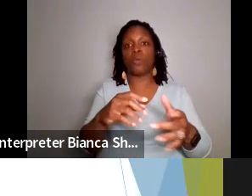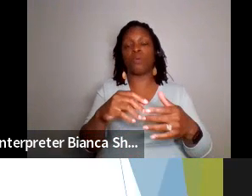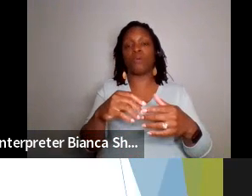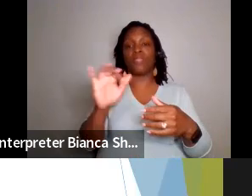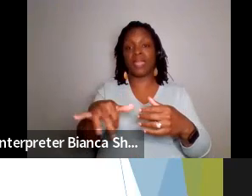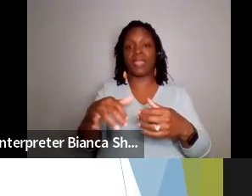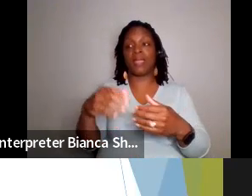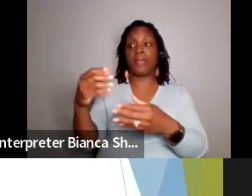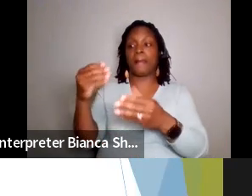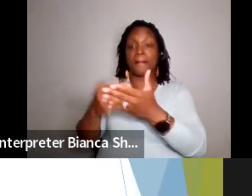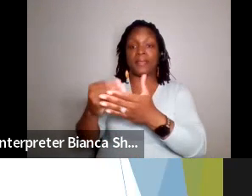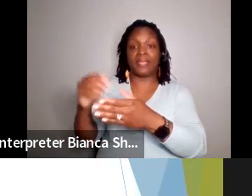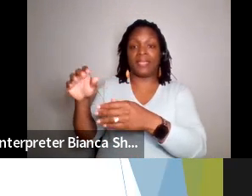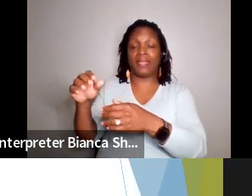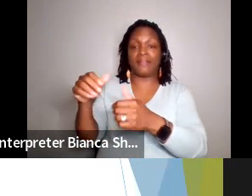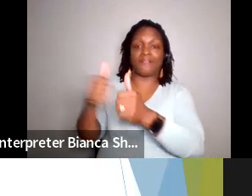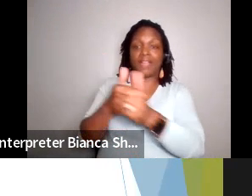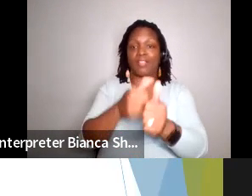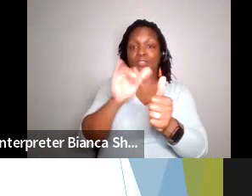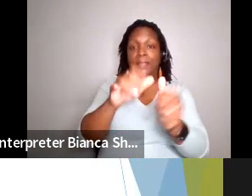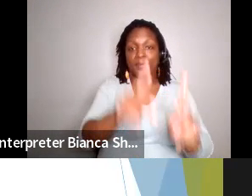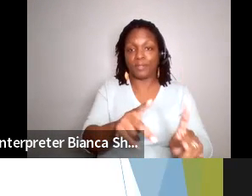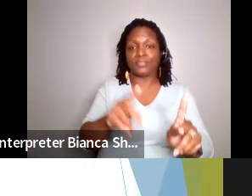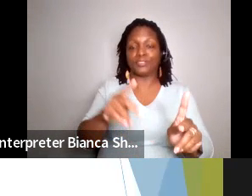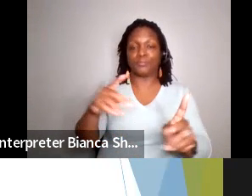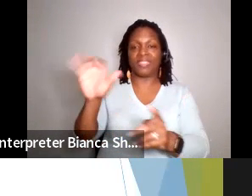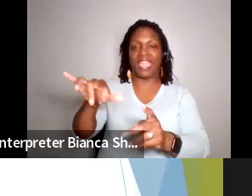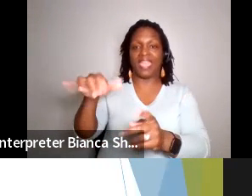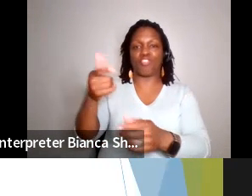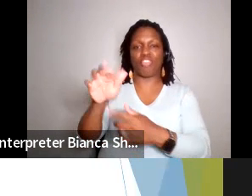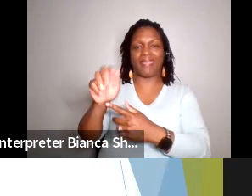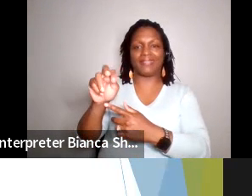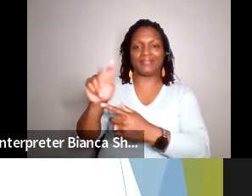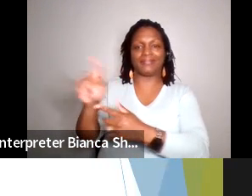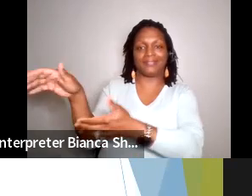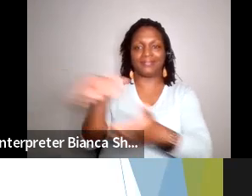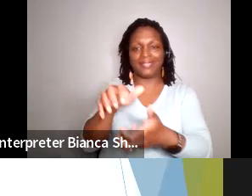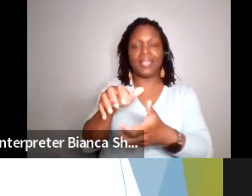Grant. But there's been an extension of that and so we thought it was a program that was going to go away.